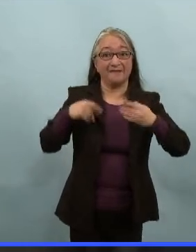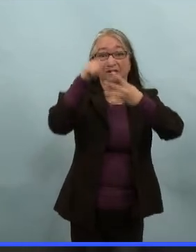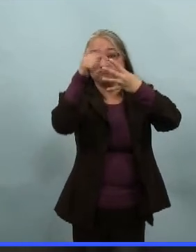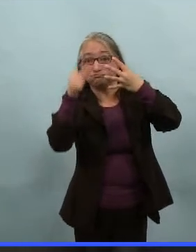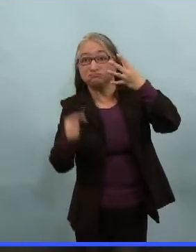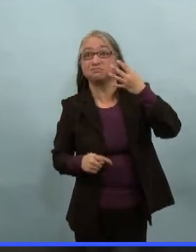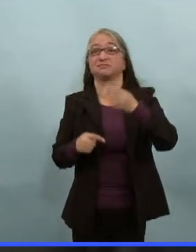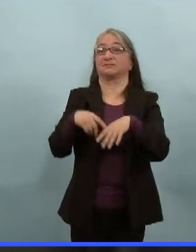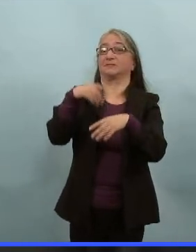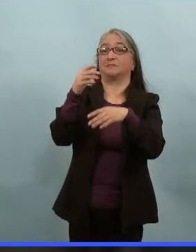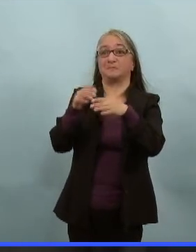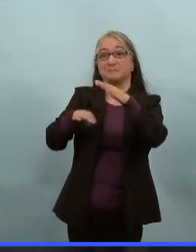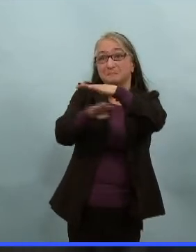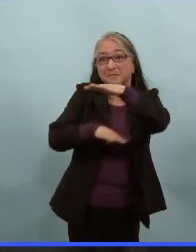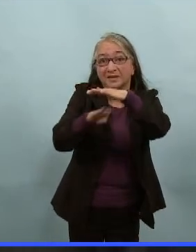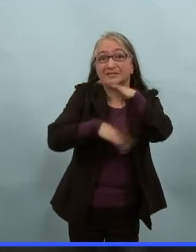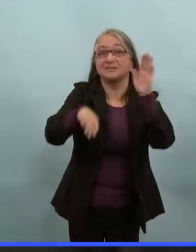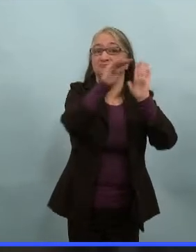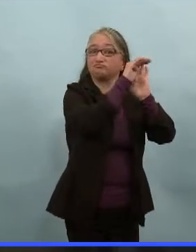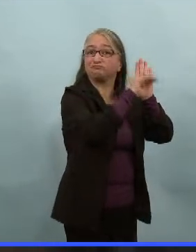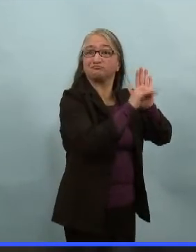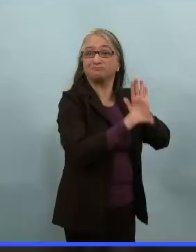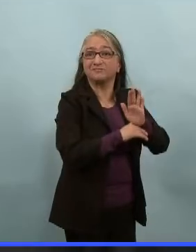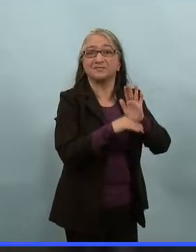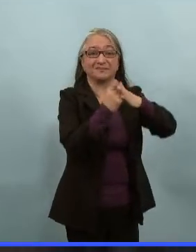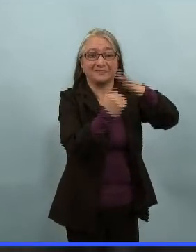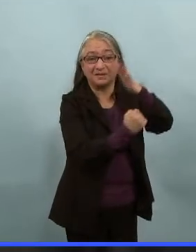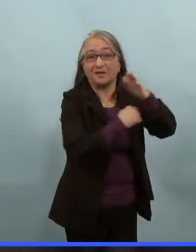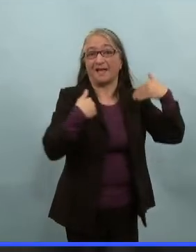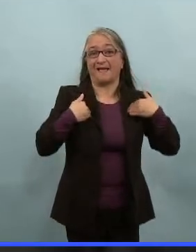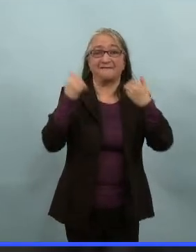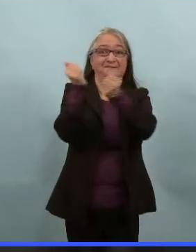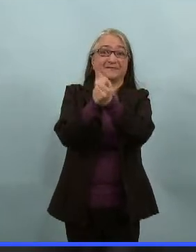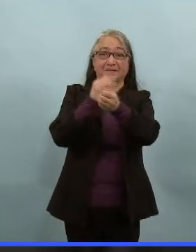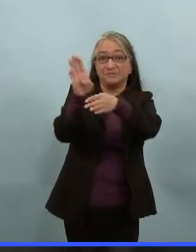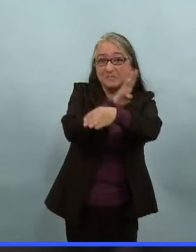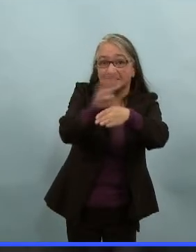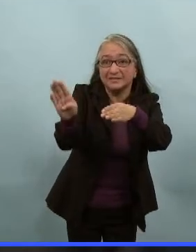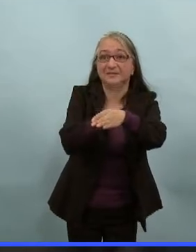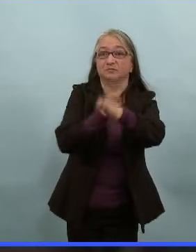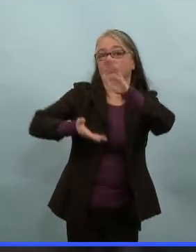and how businesses can operate how people should interact we look at distancing look at how